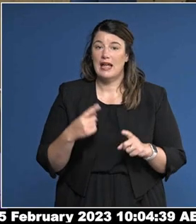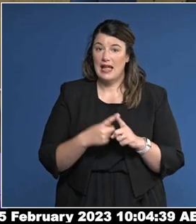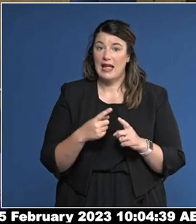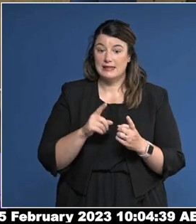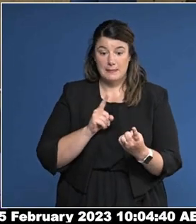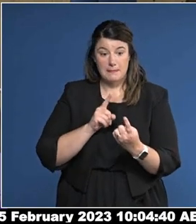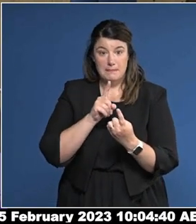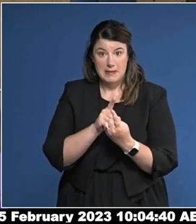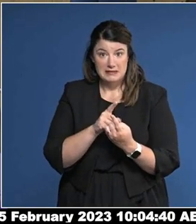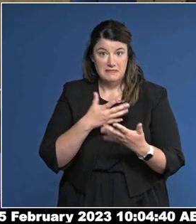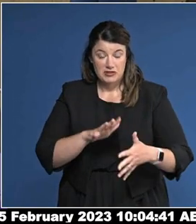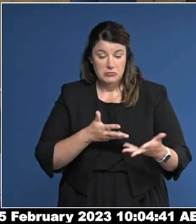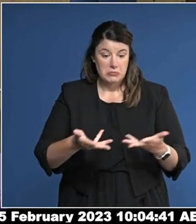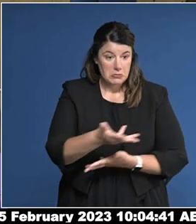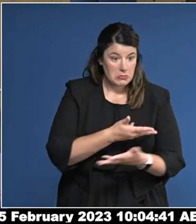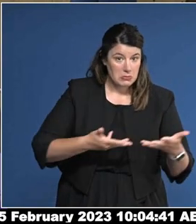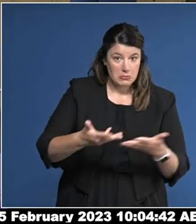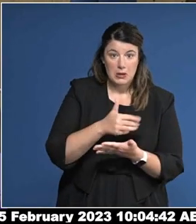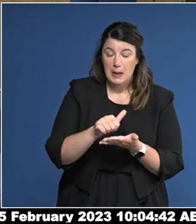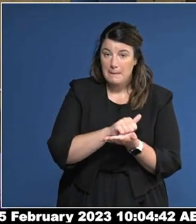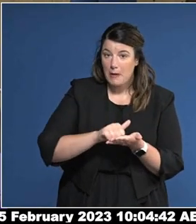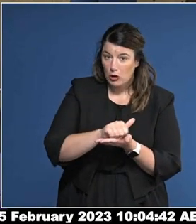That appears from page 186 of the transcript.